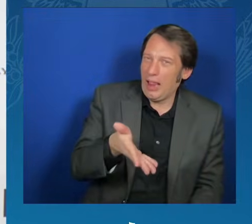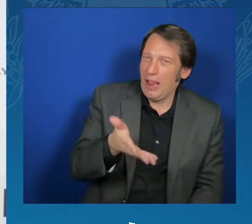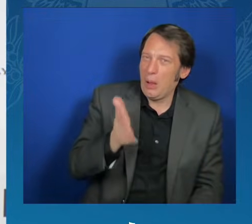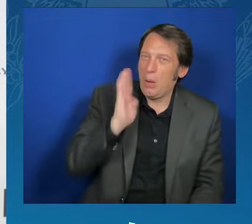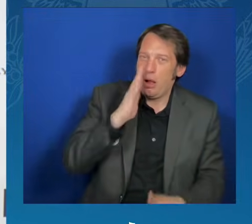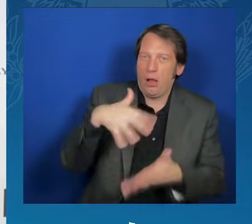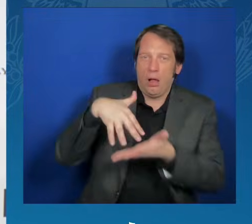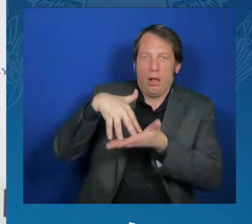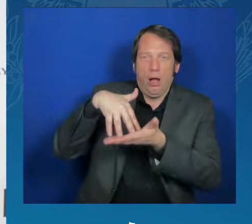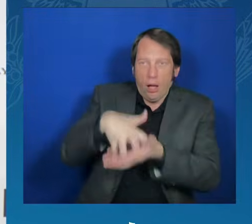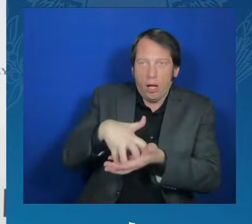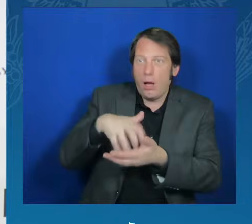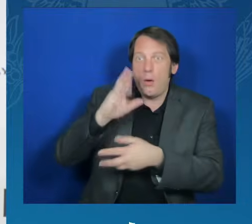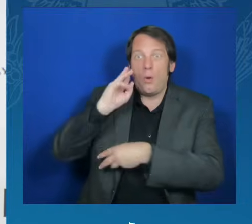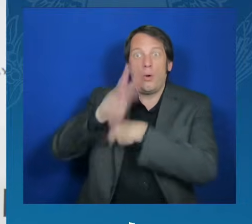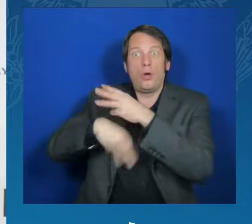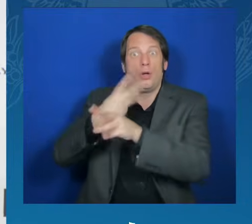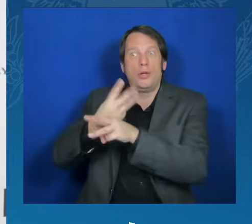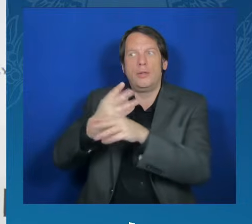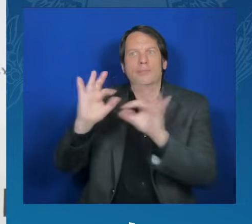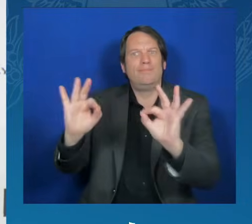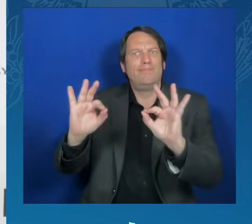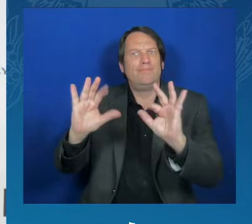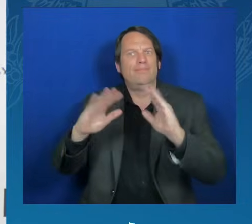President Biden and I, therefore, reject that view.